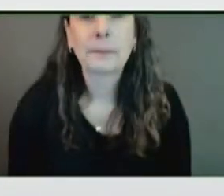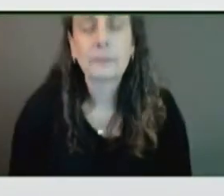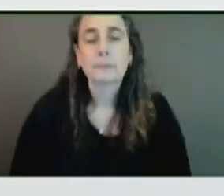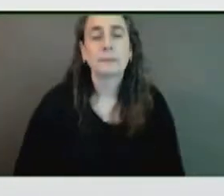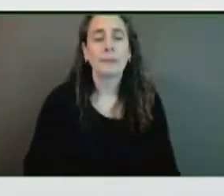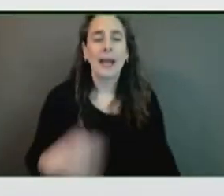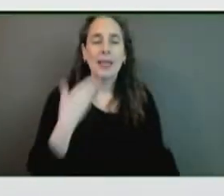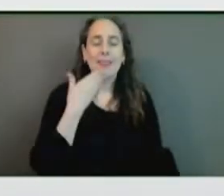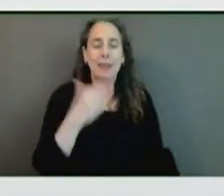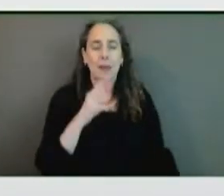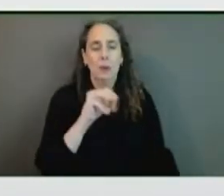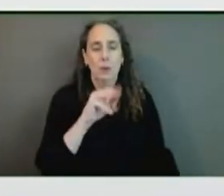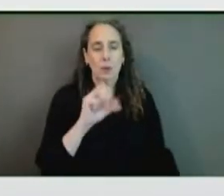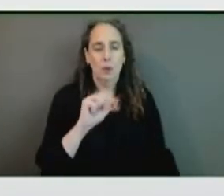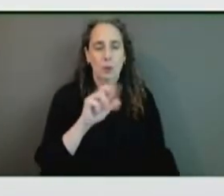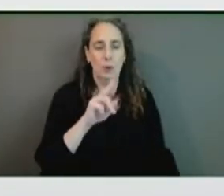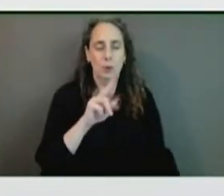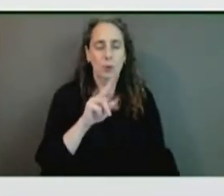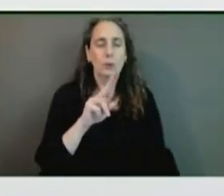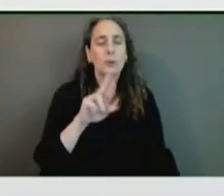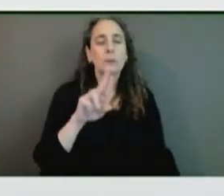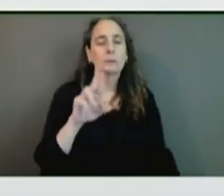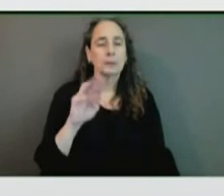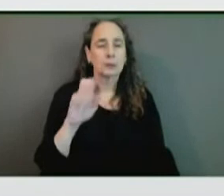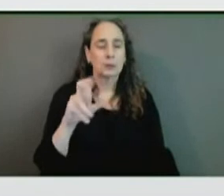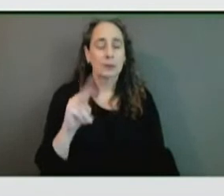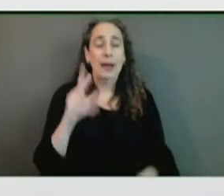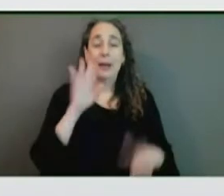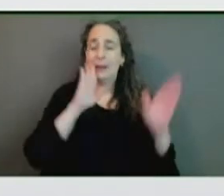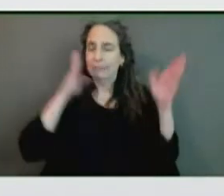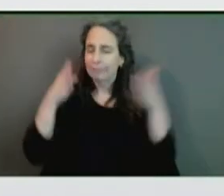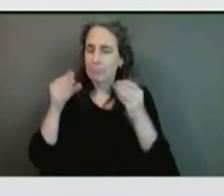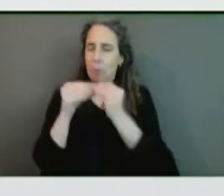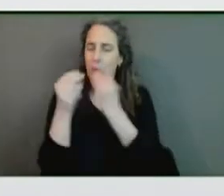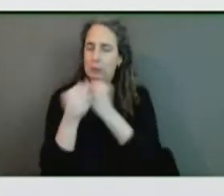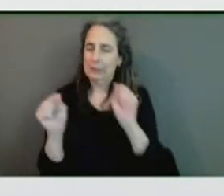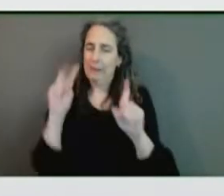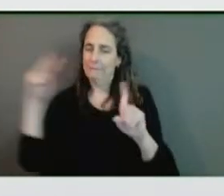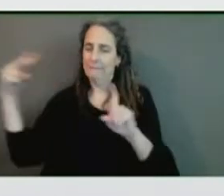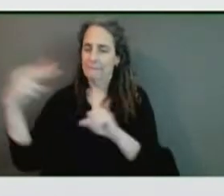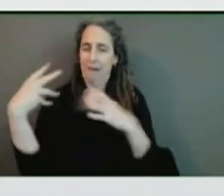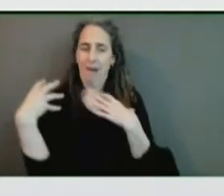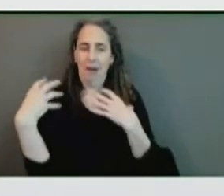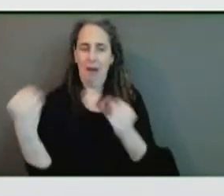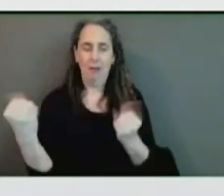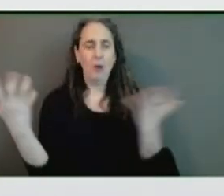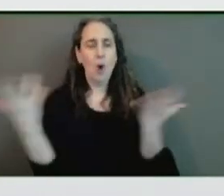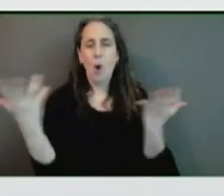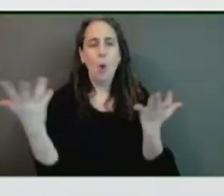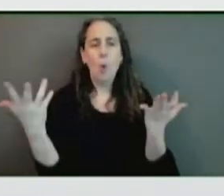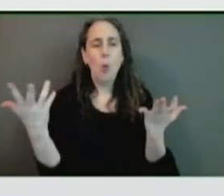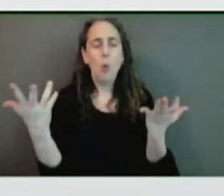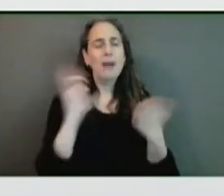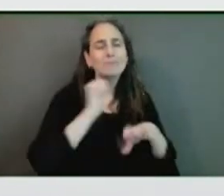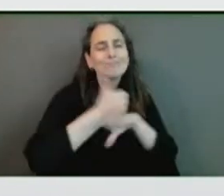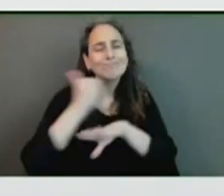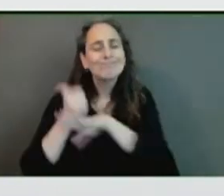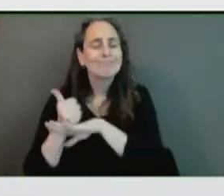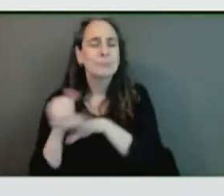Thank you, Mr Rubin. Let's turn